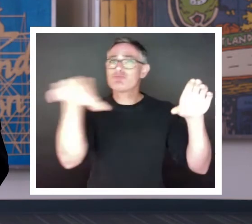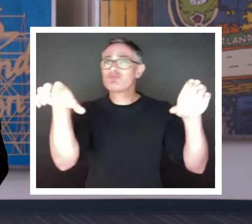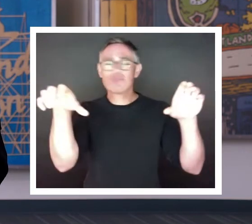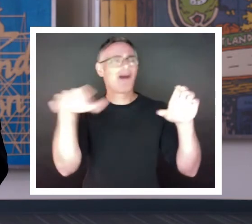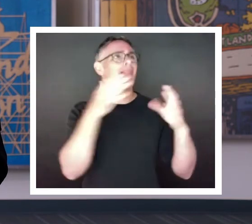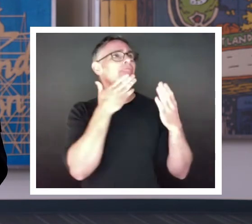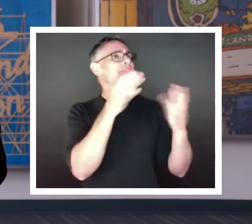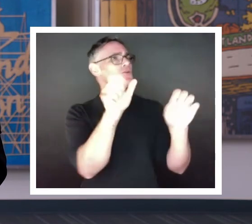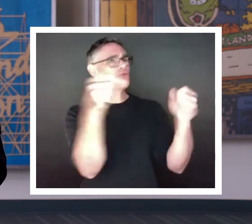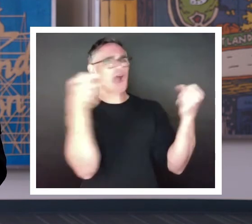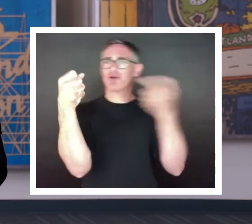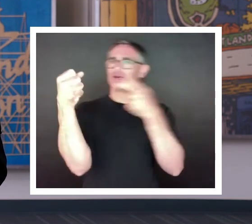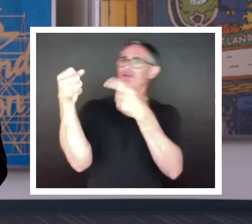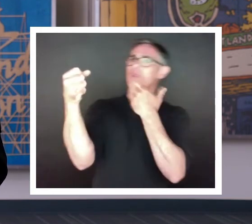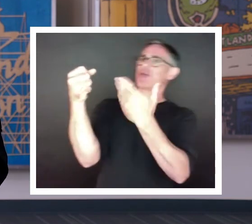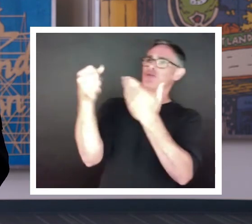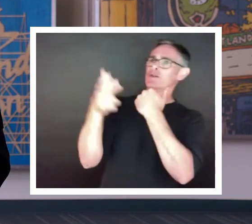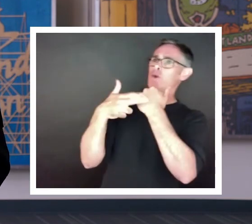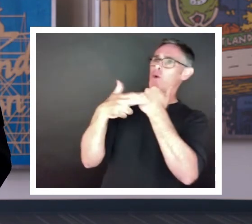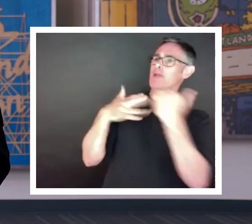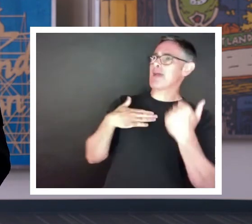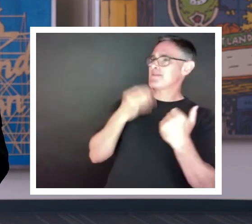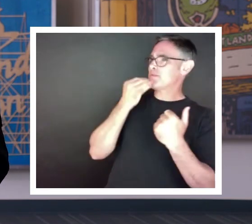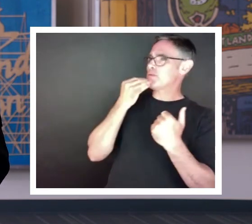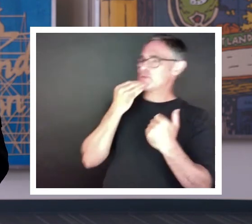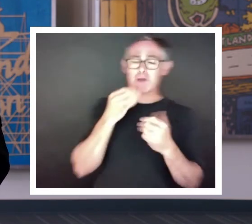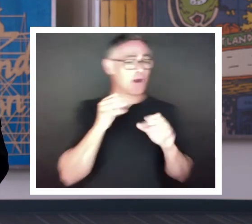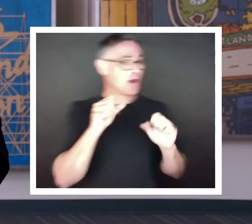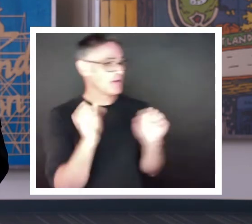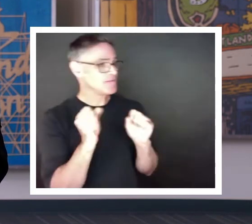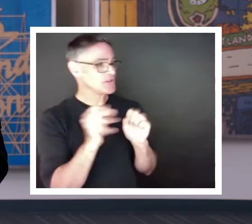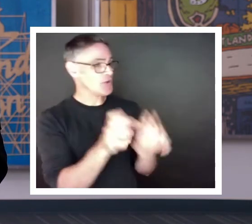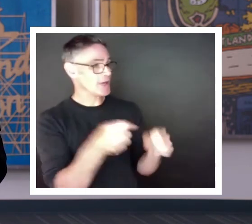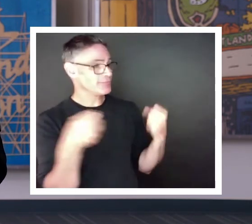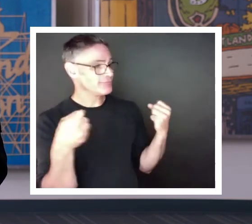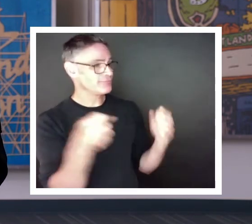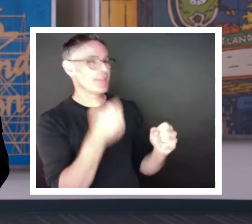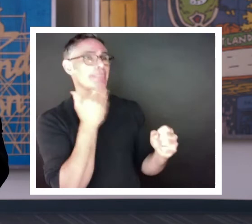Same with the refrigerator and the blessed coffee pot. Thank you very much.